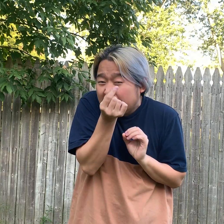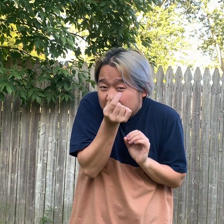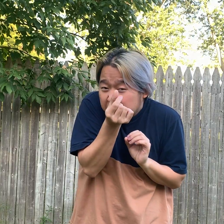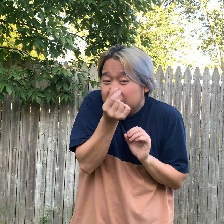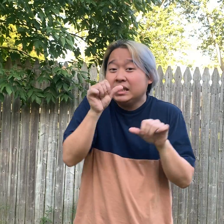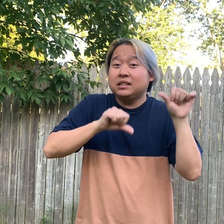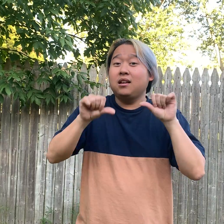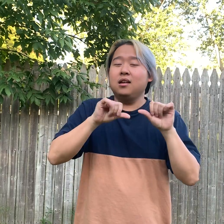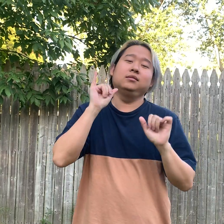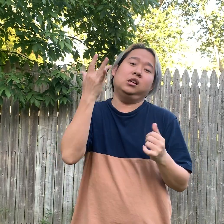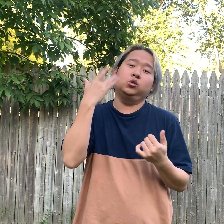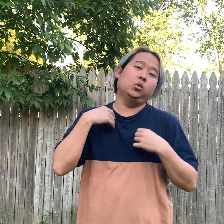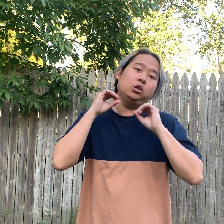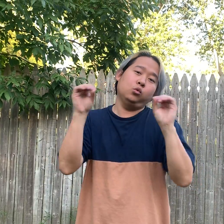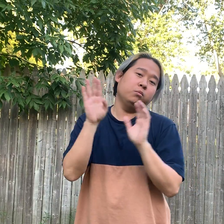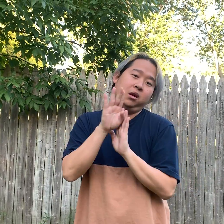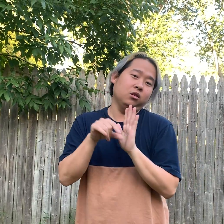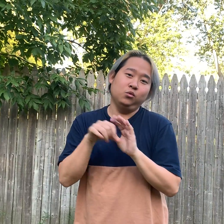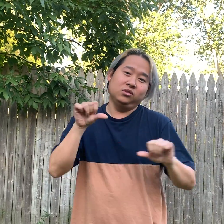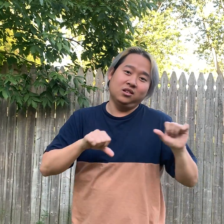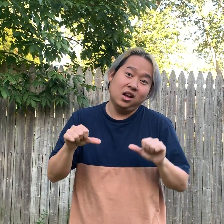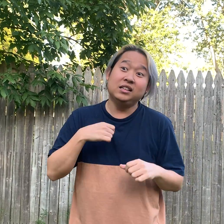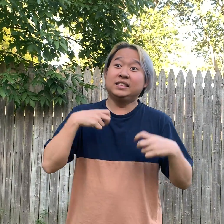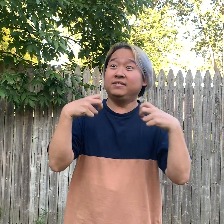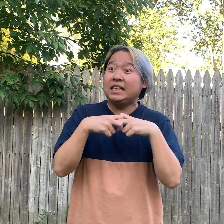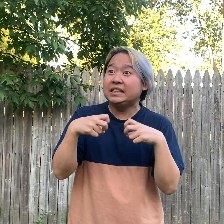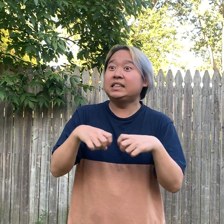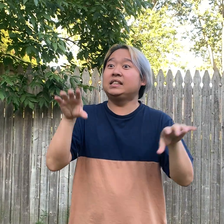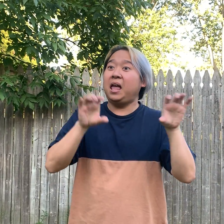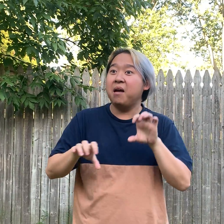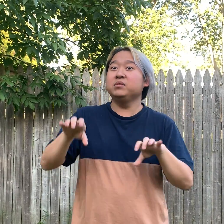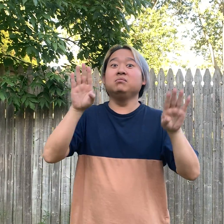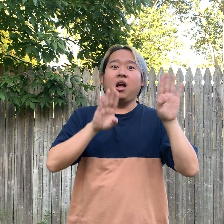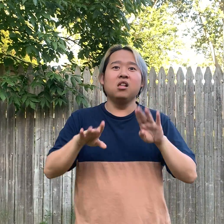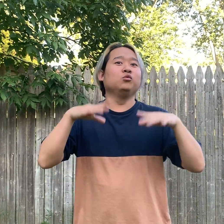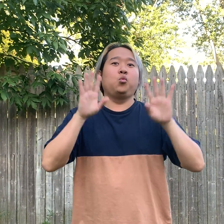I had previously had NO exposure to physics, chemistry, biology